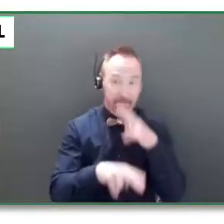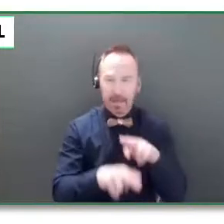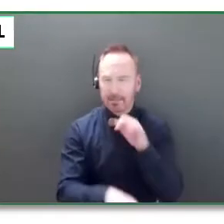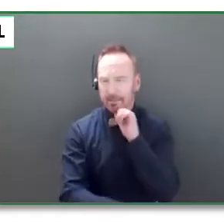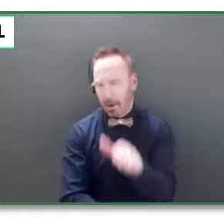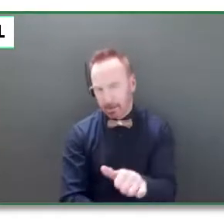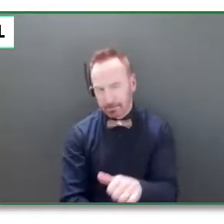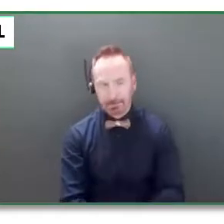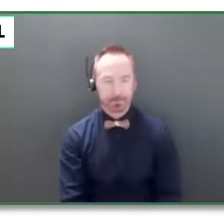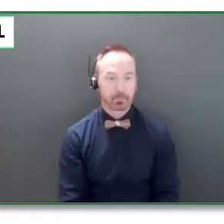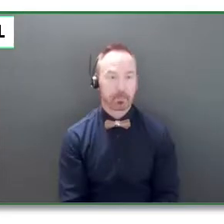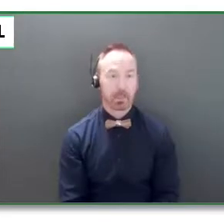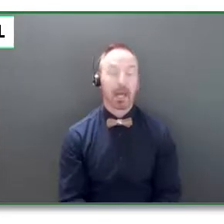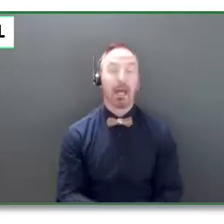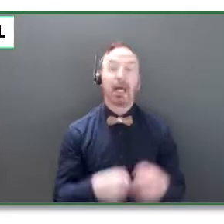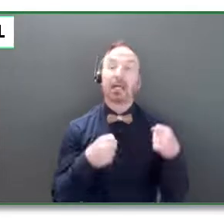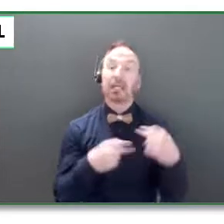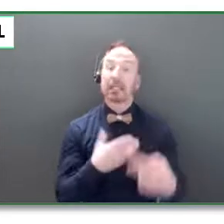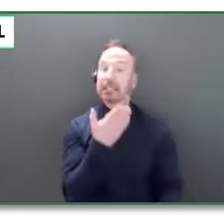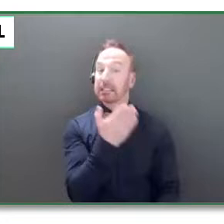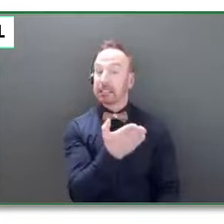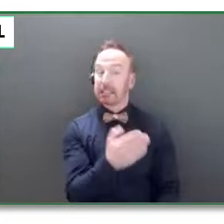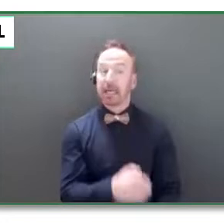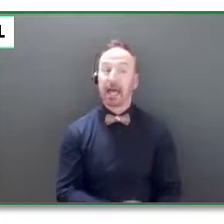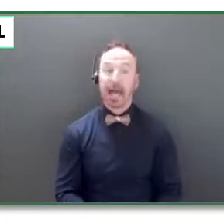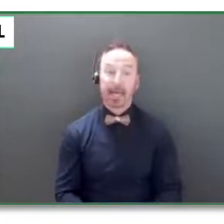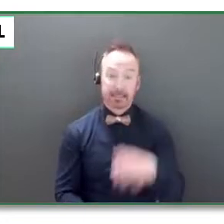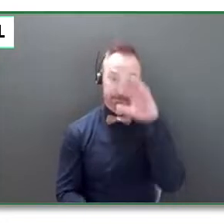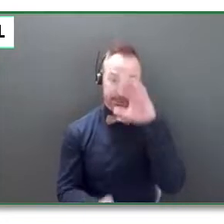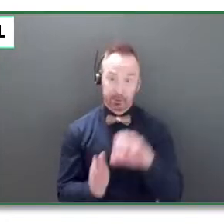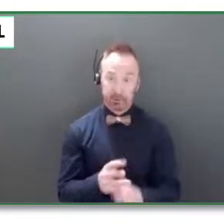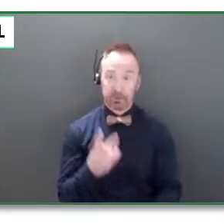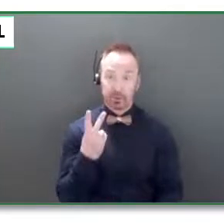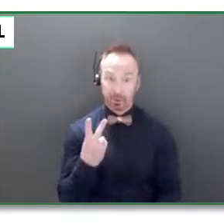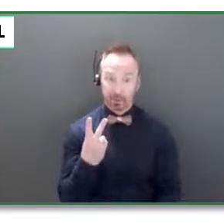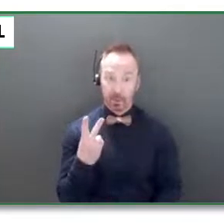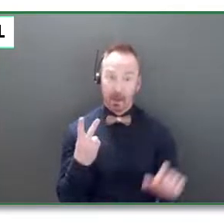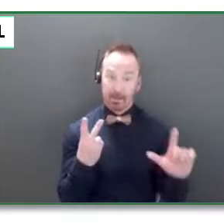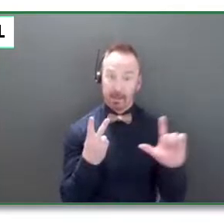This slide has two images. On the left a section of trail map from